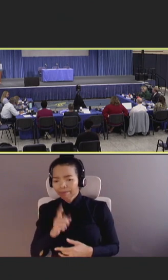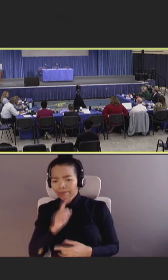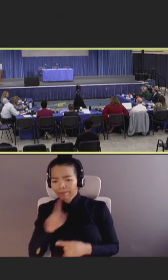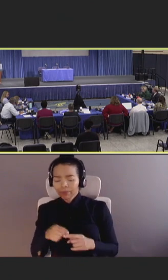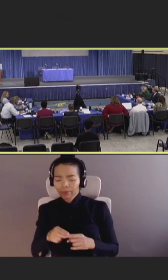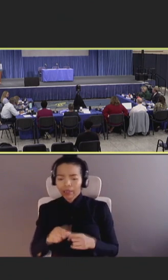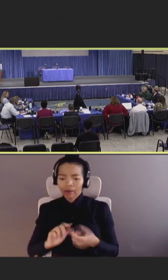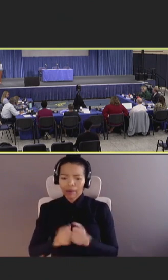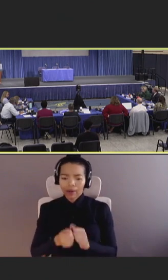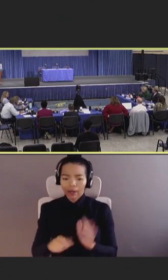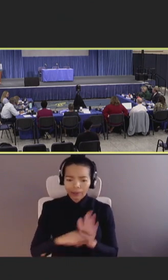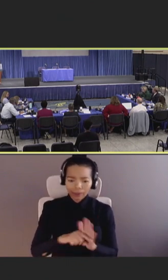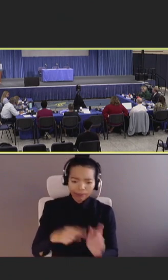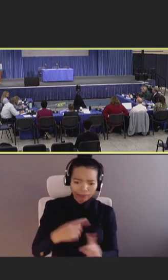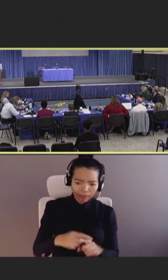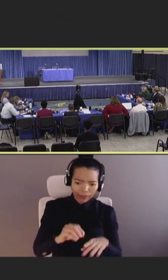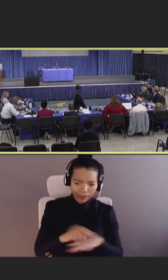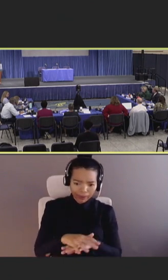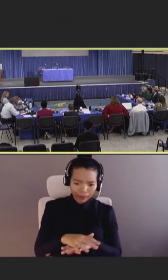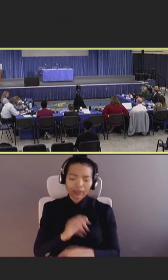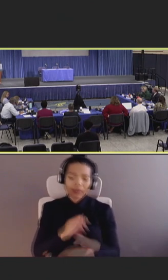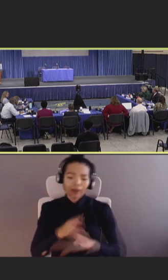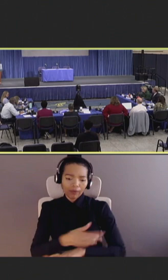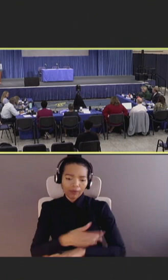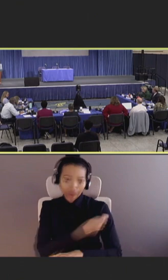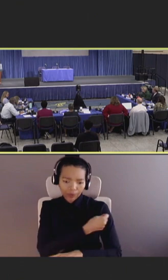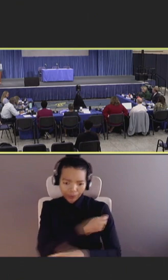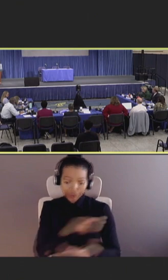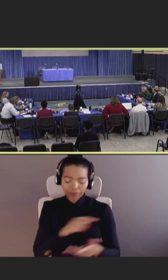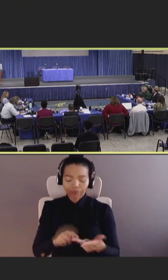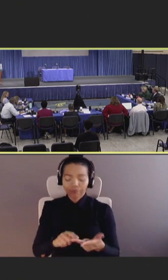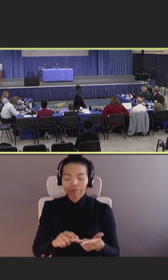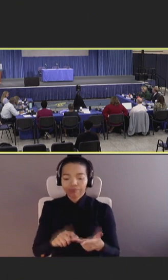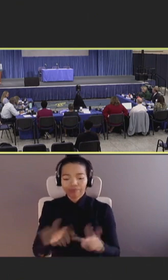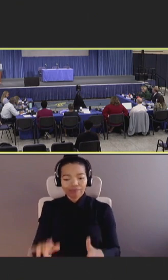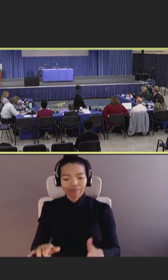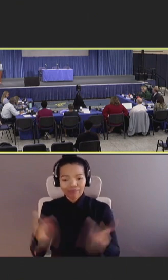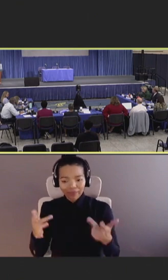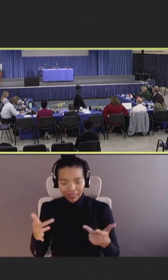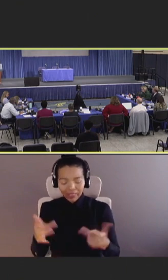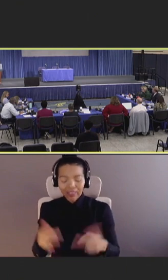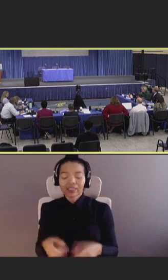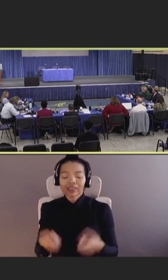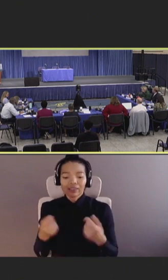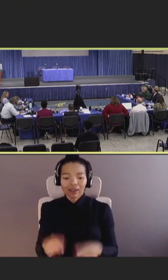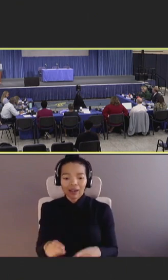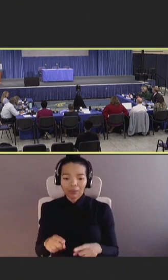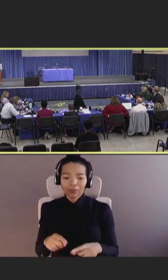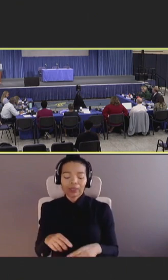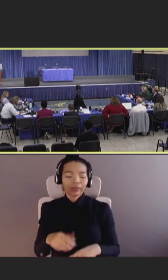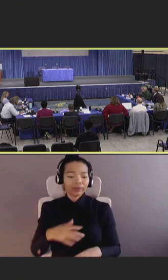Three, mild side effects. And last, a lack of time or forgetting to get vaccinated.